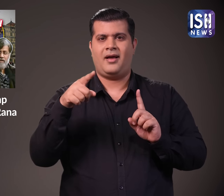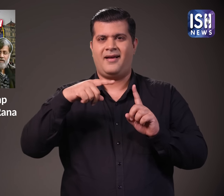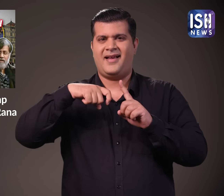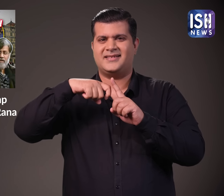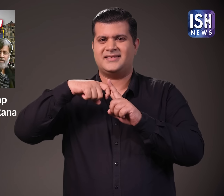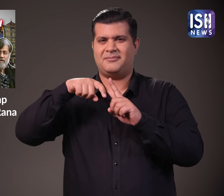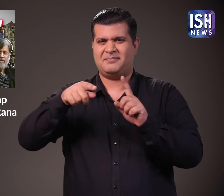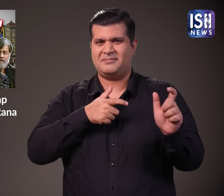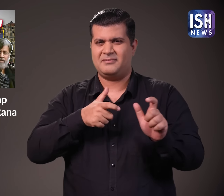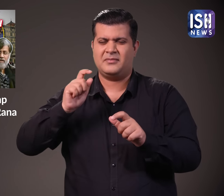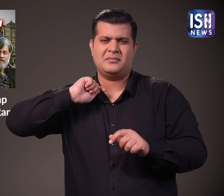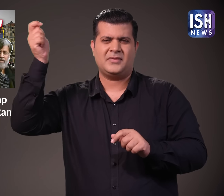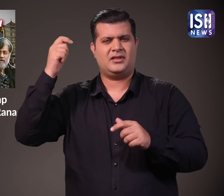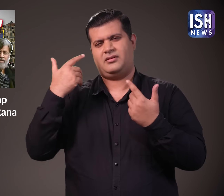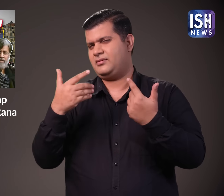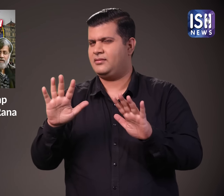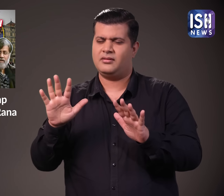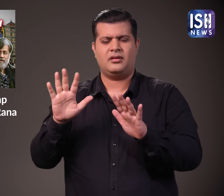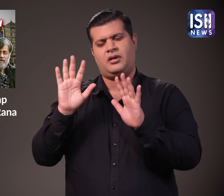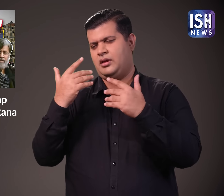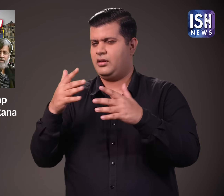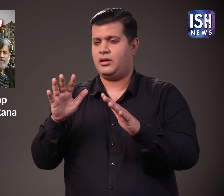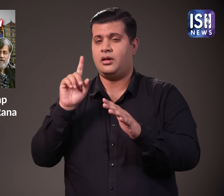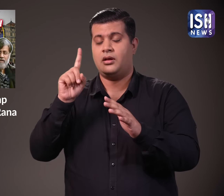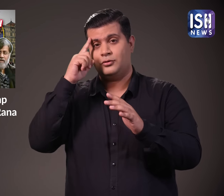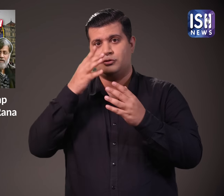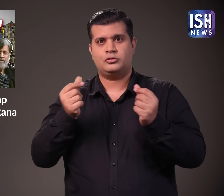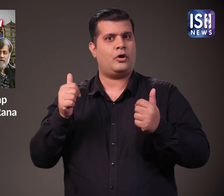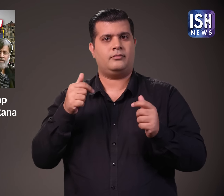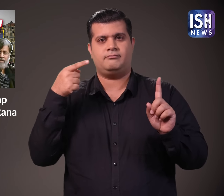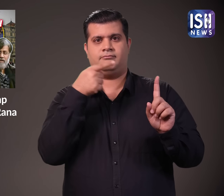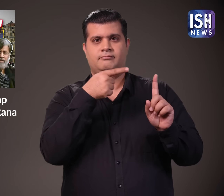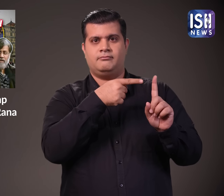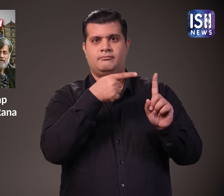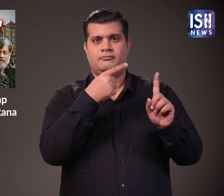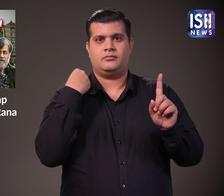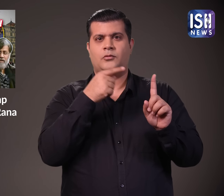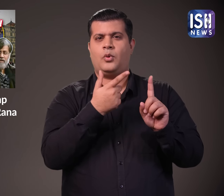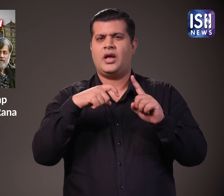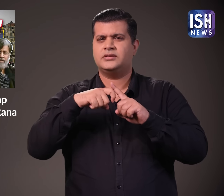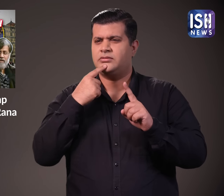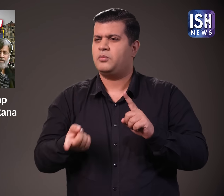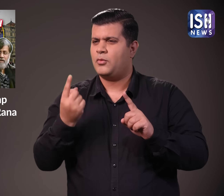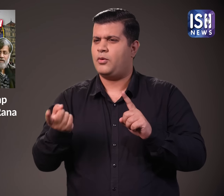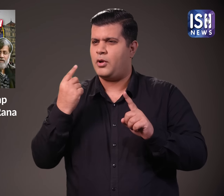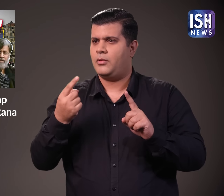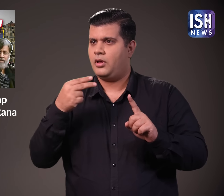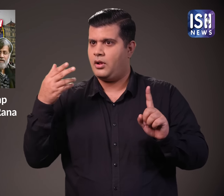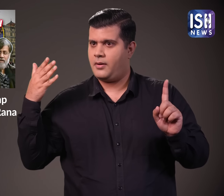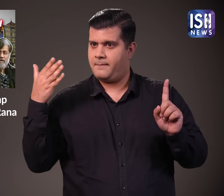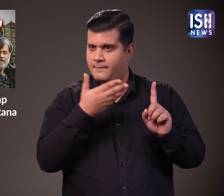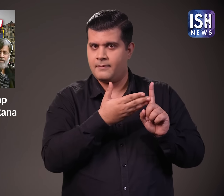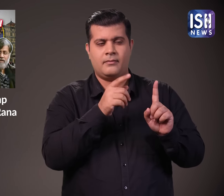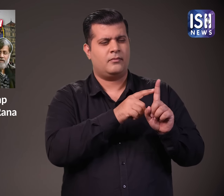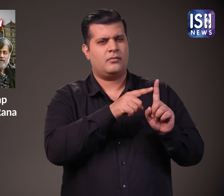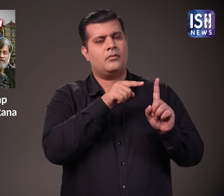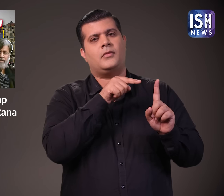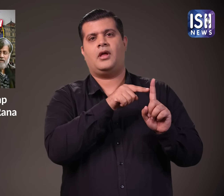Terrorist Kasab was given death sentence related to this, but Rana was the mastermind behind the attack.